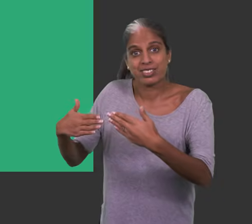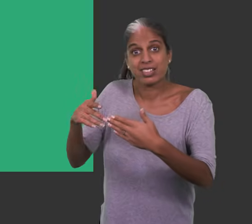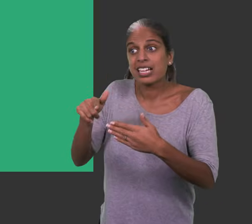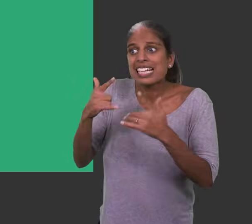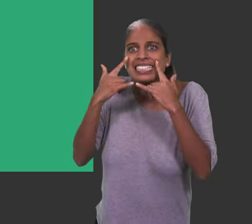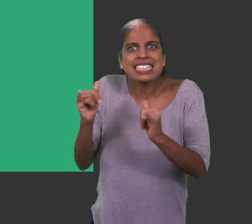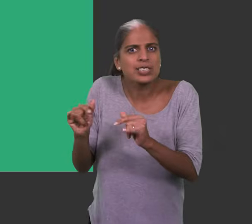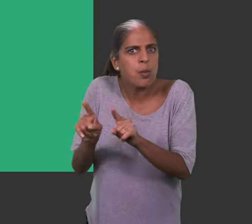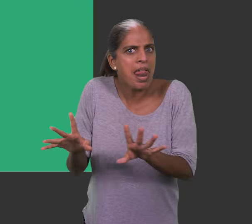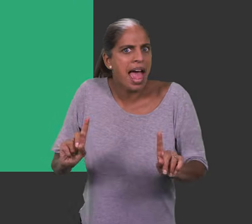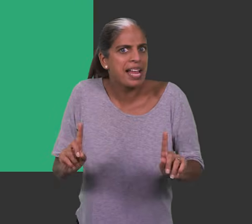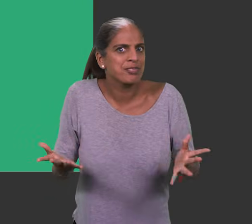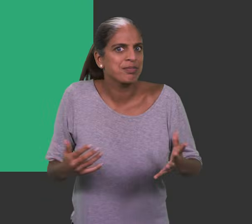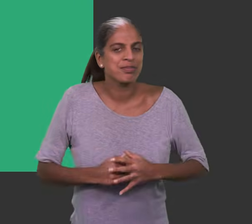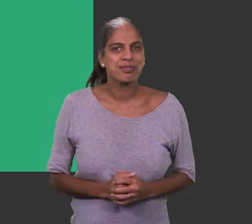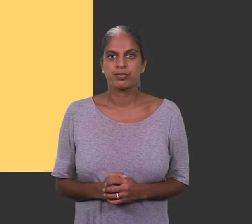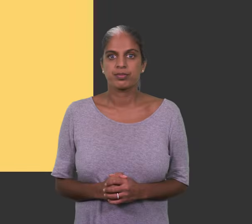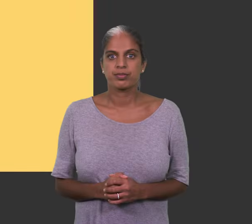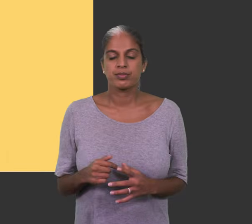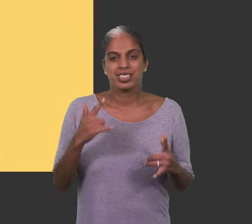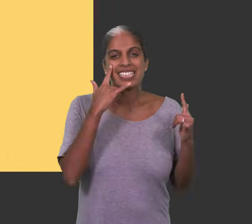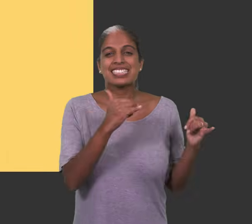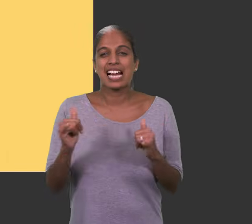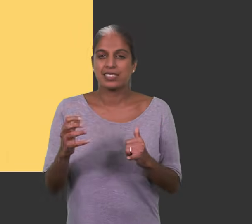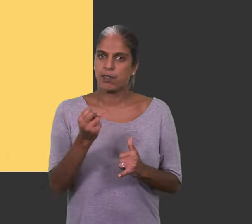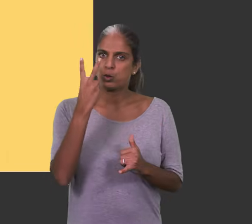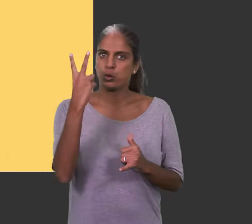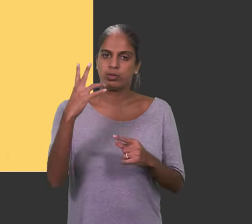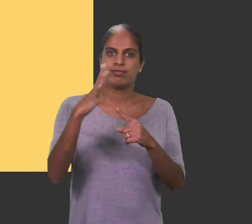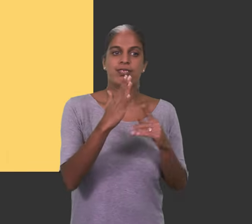So, what does the test look like? There are two main parts to the test.